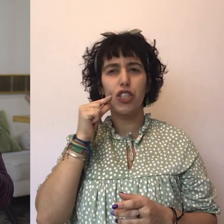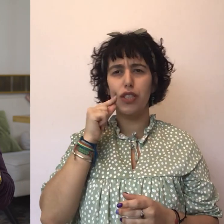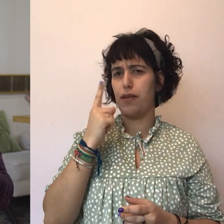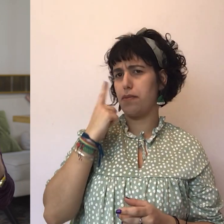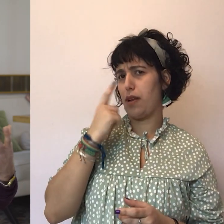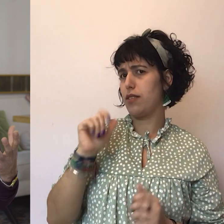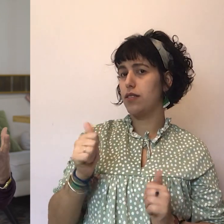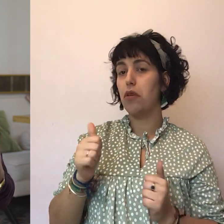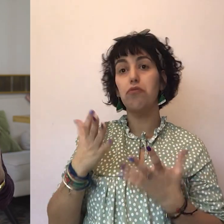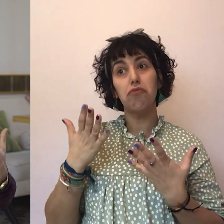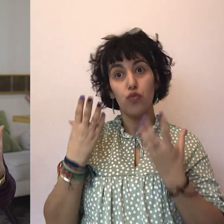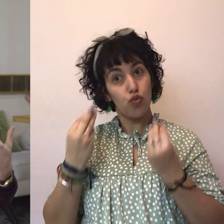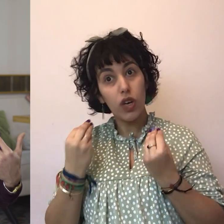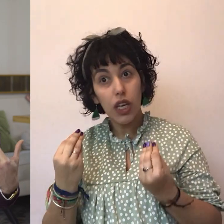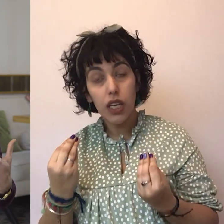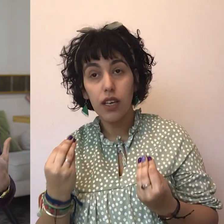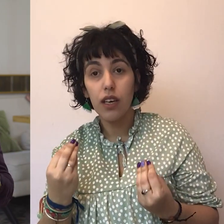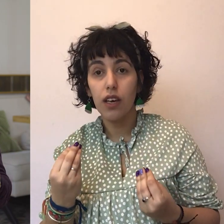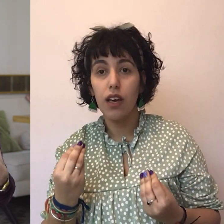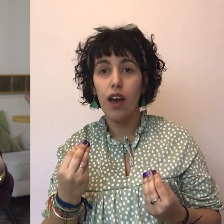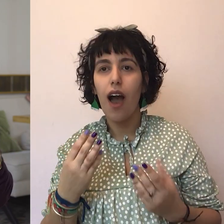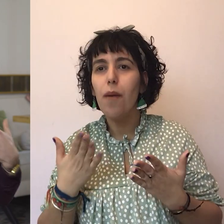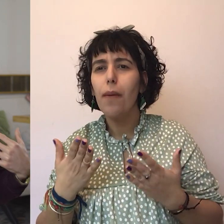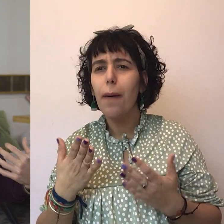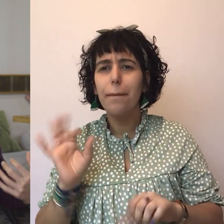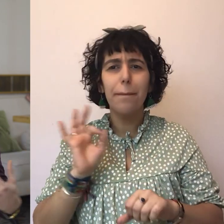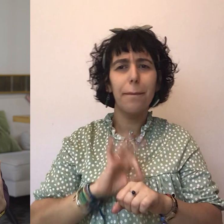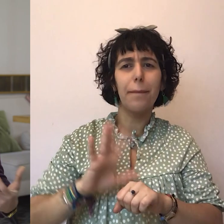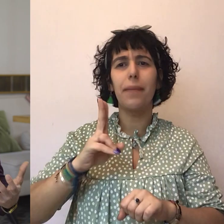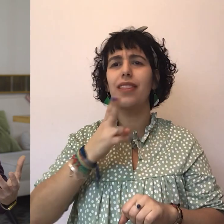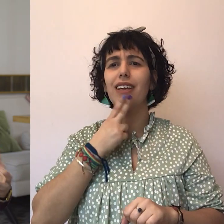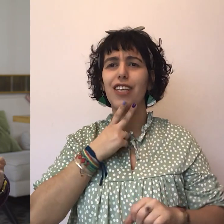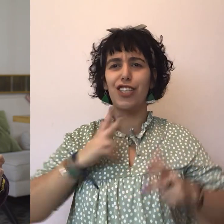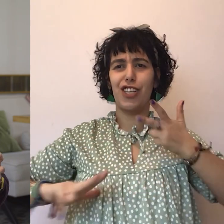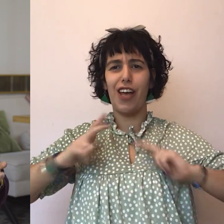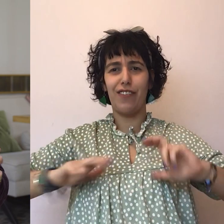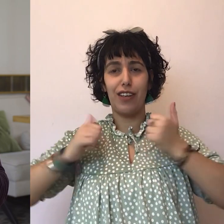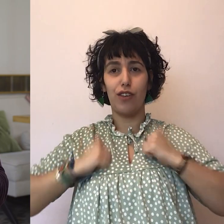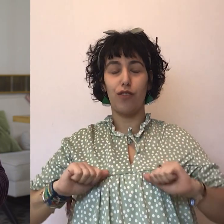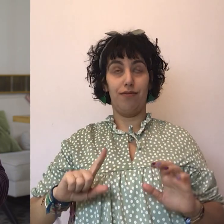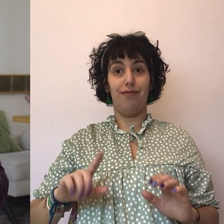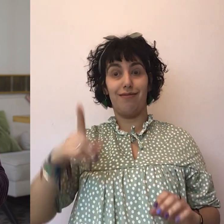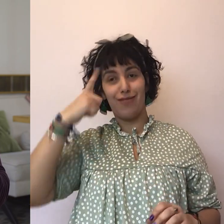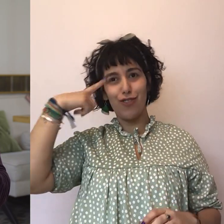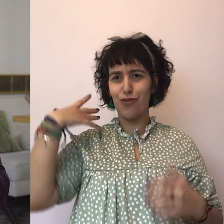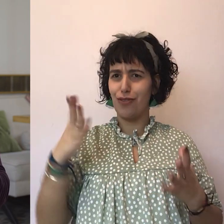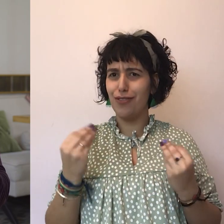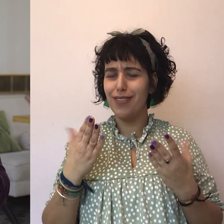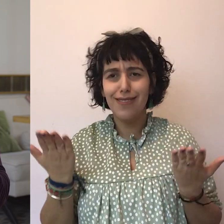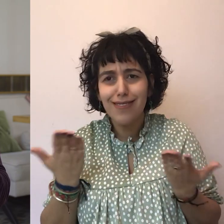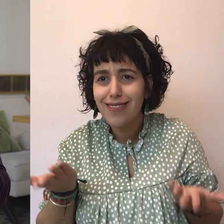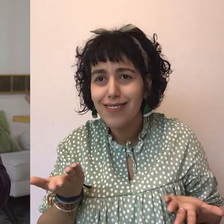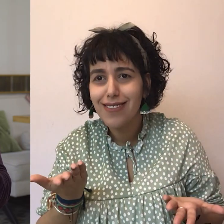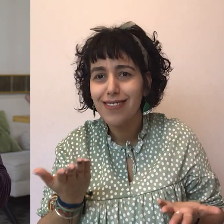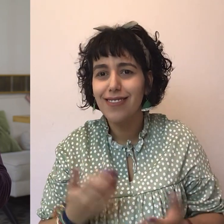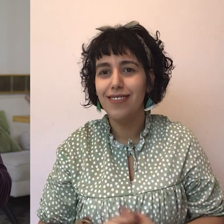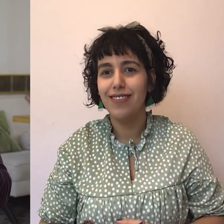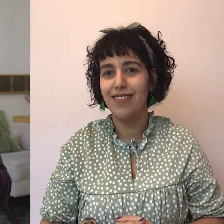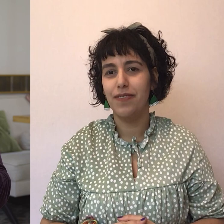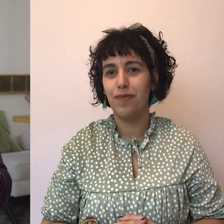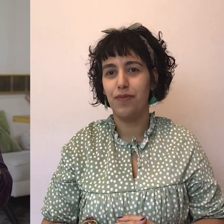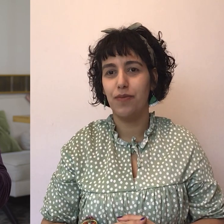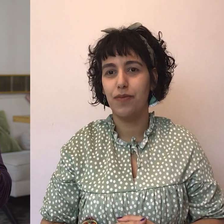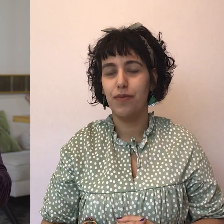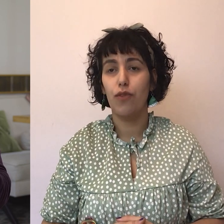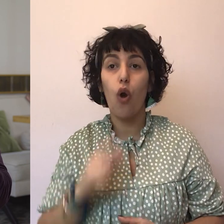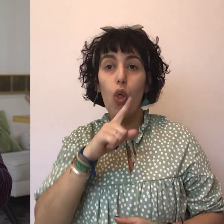What can I say, I have masculine lines but those masculine lines,